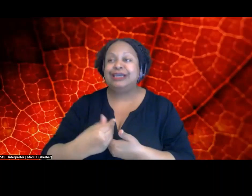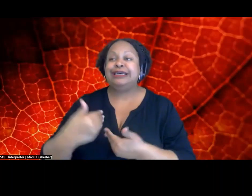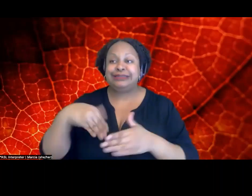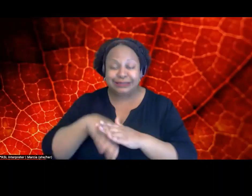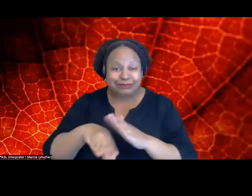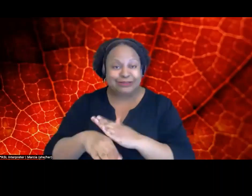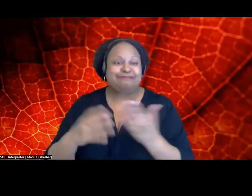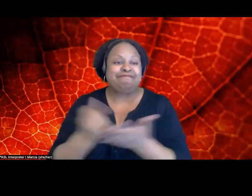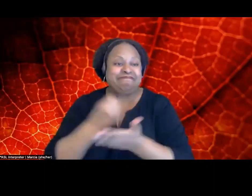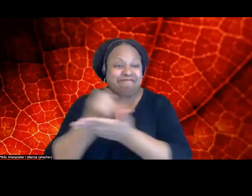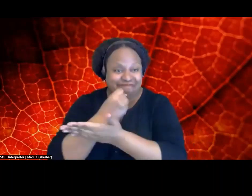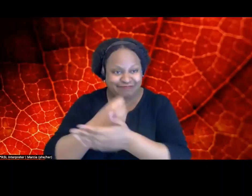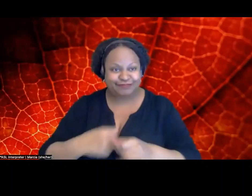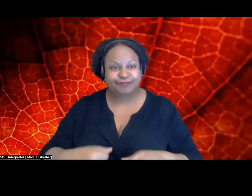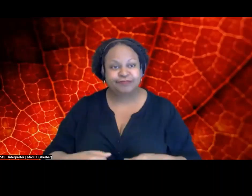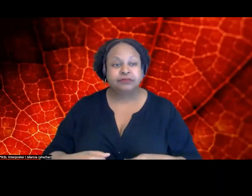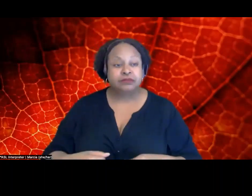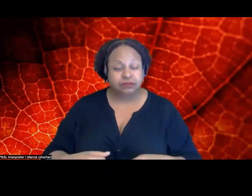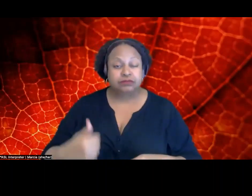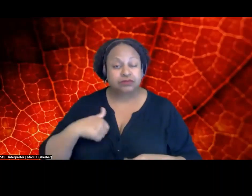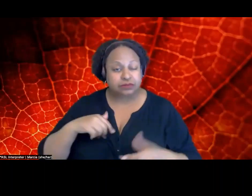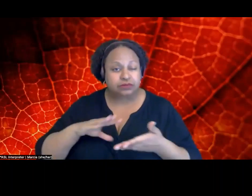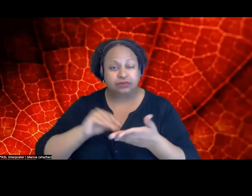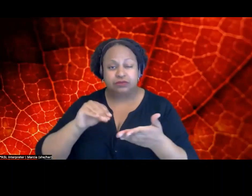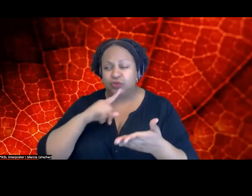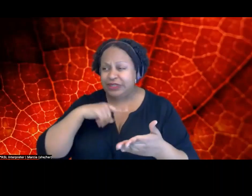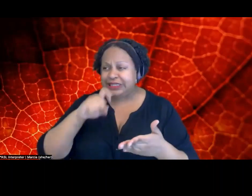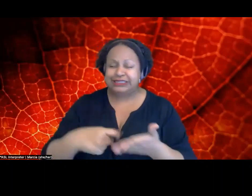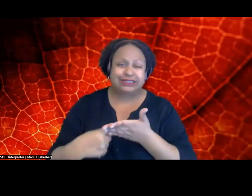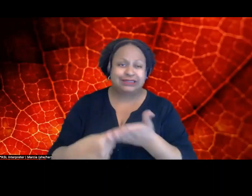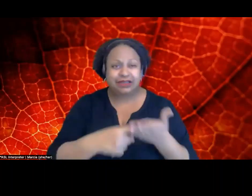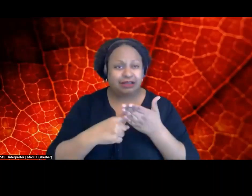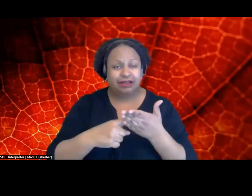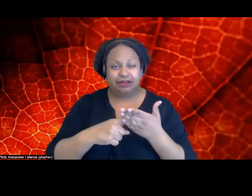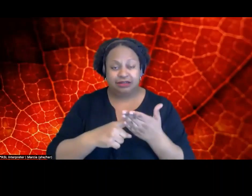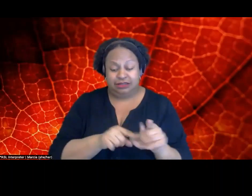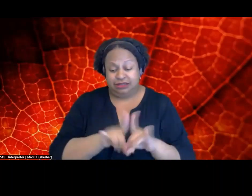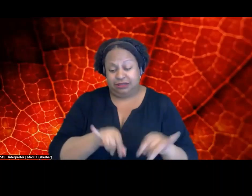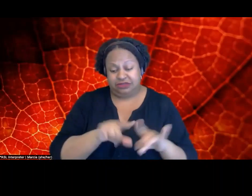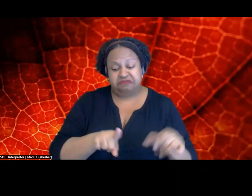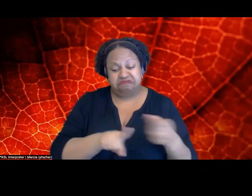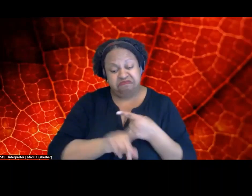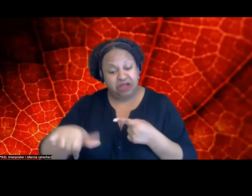We have learned about the need to dialogue, think outside the box, and find creative solutions,